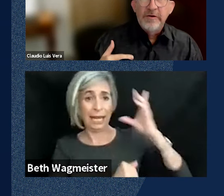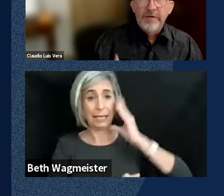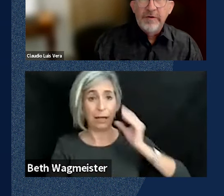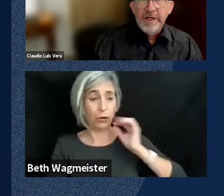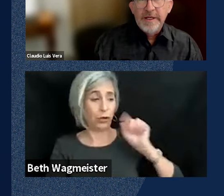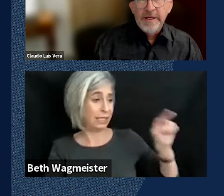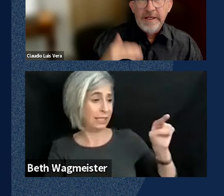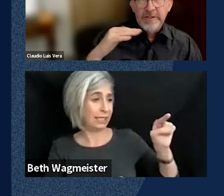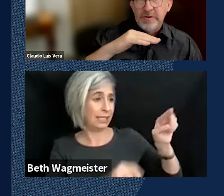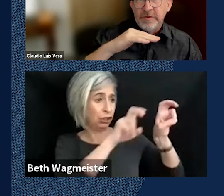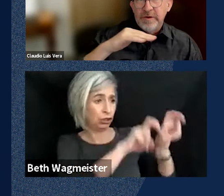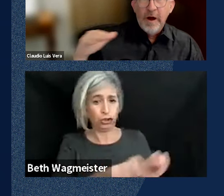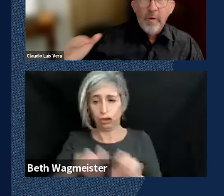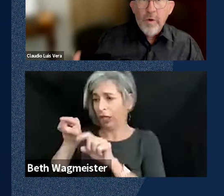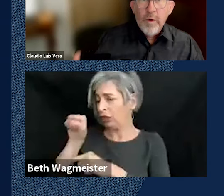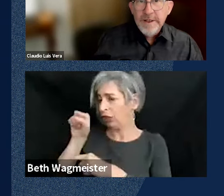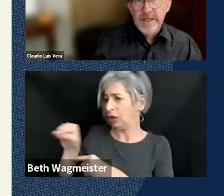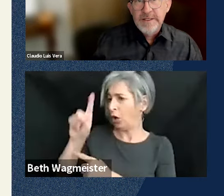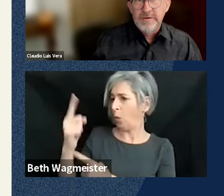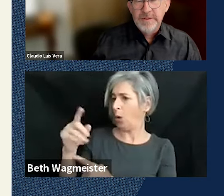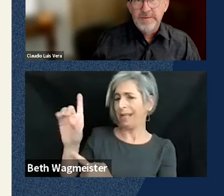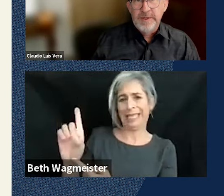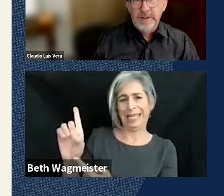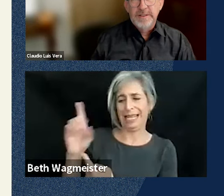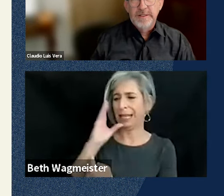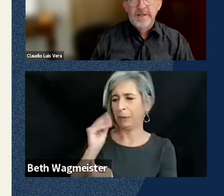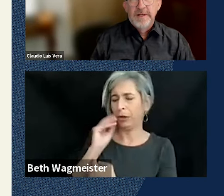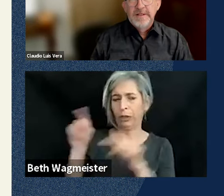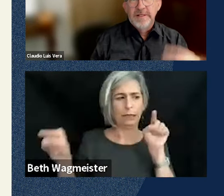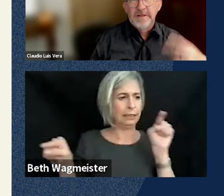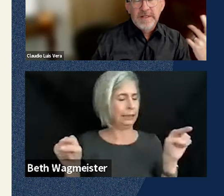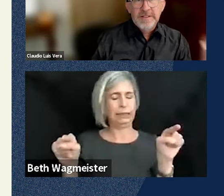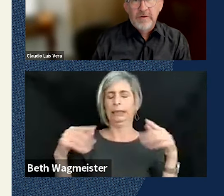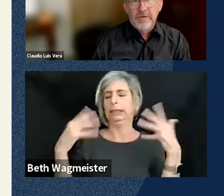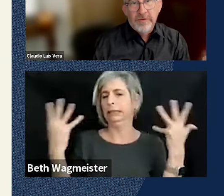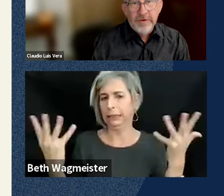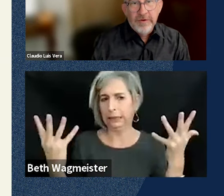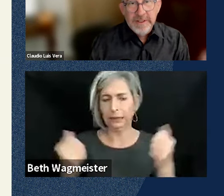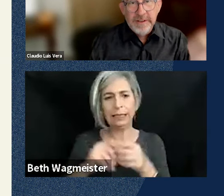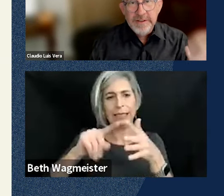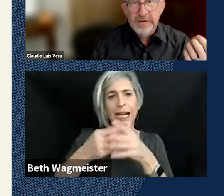converting it into a one dimensional experience. So let's start with the first layer.